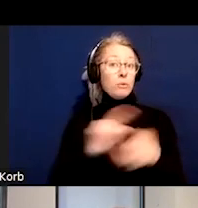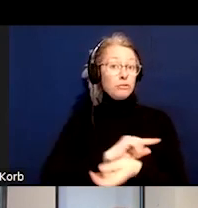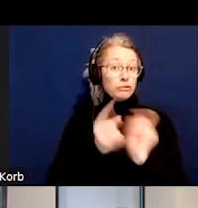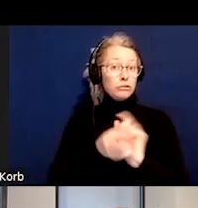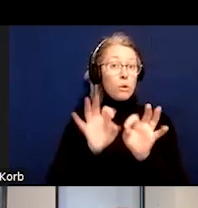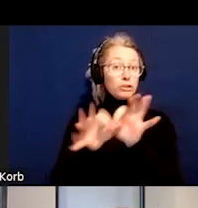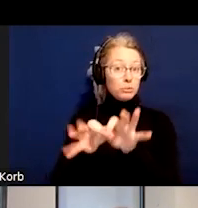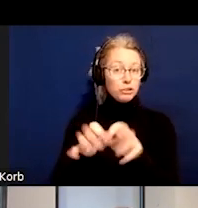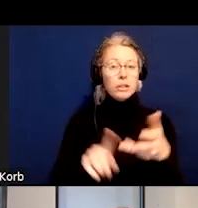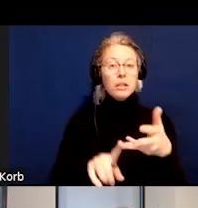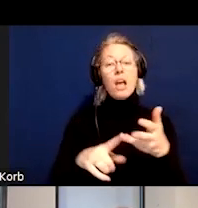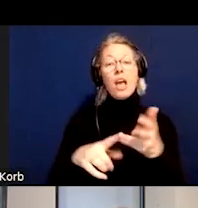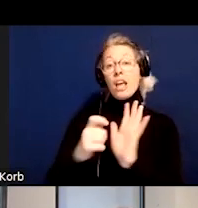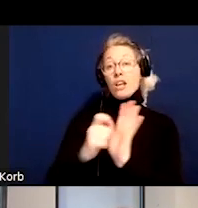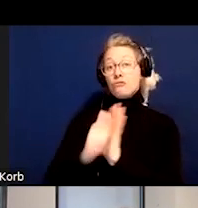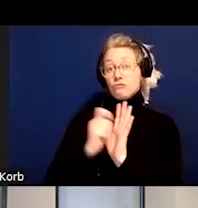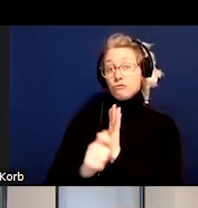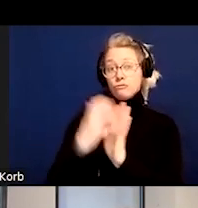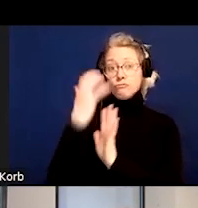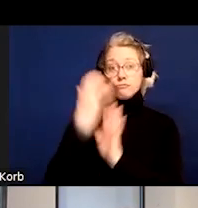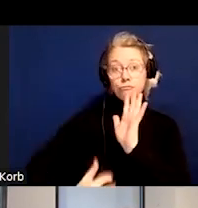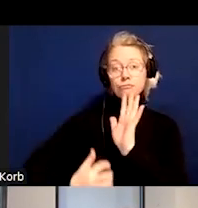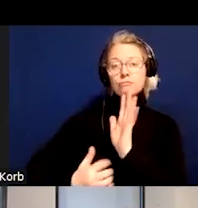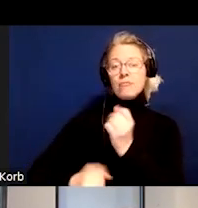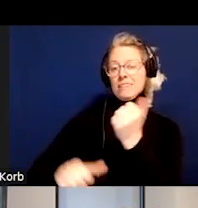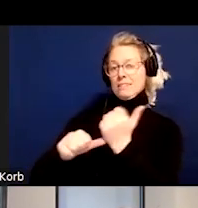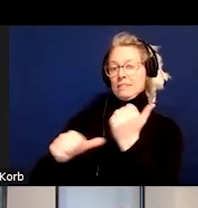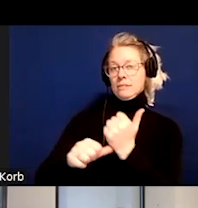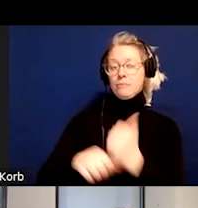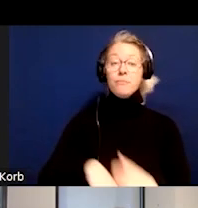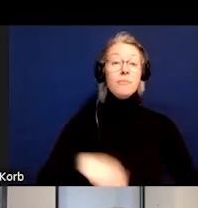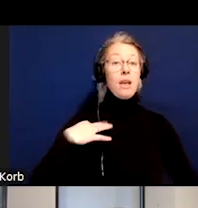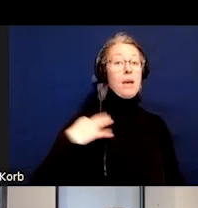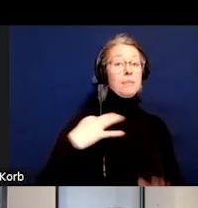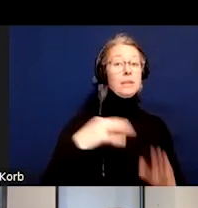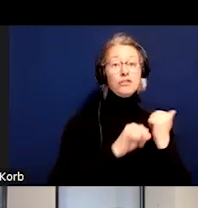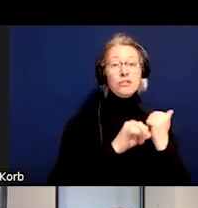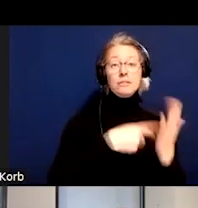writing assistance. The Application Assistance Policy provides financial support to applicants